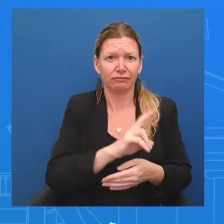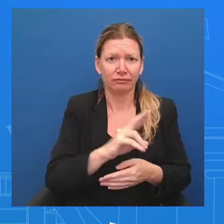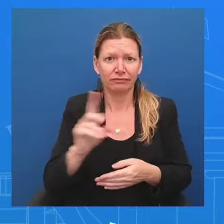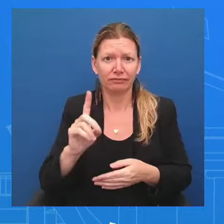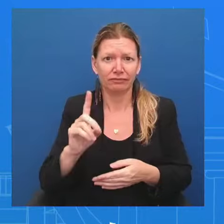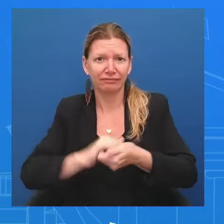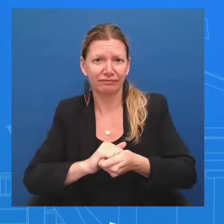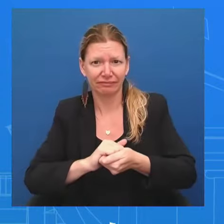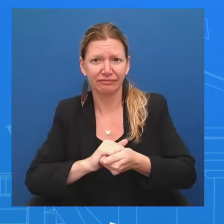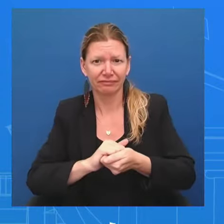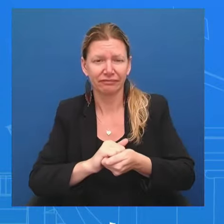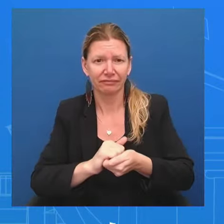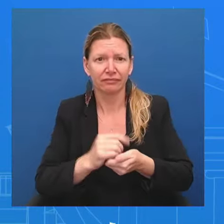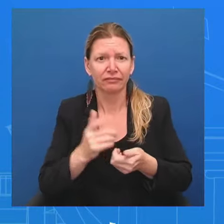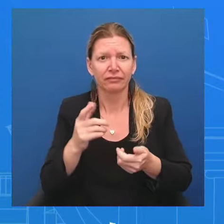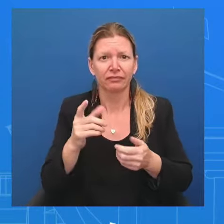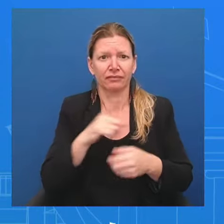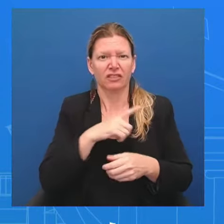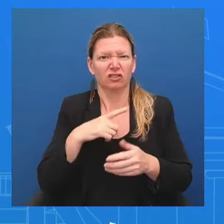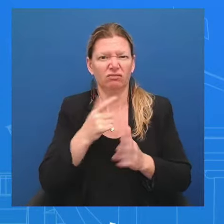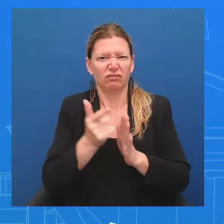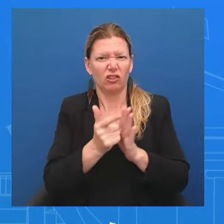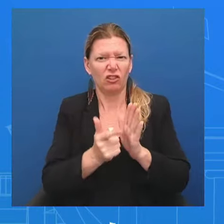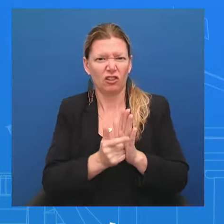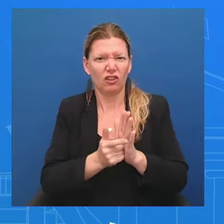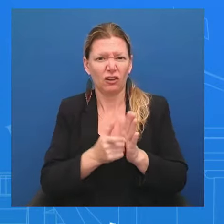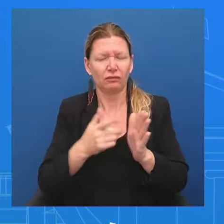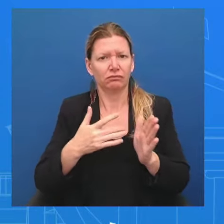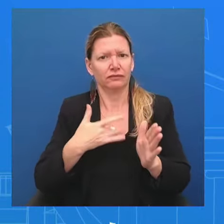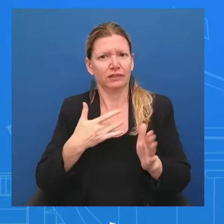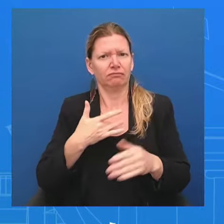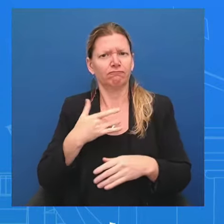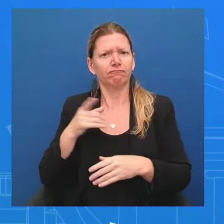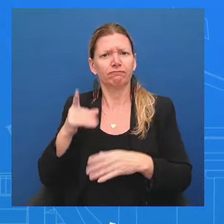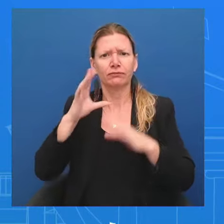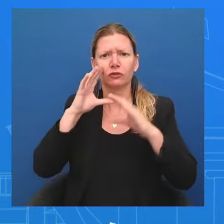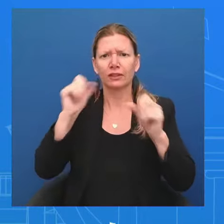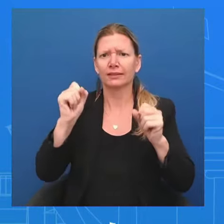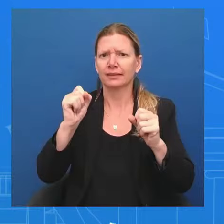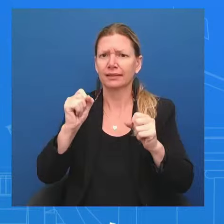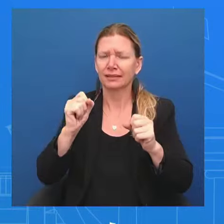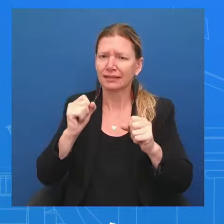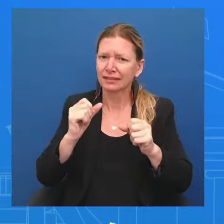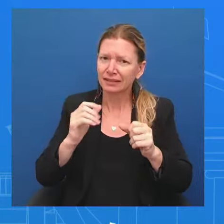if the president had an opportunity to sign that legislation, would've been the toughest, the fairest piece of legislation